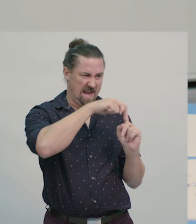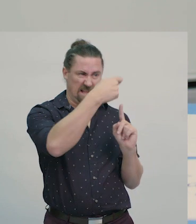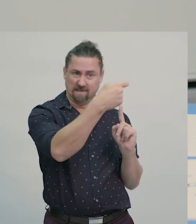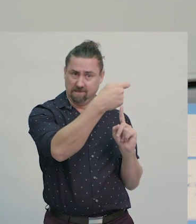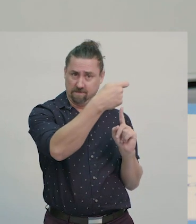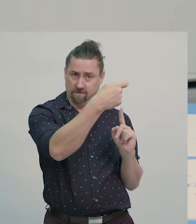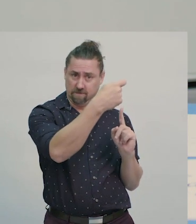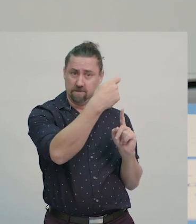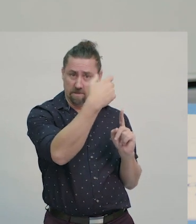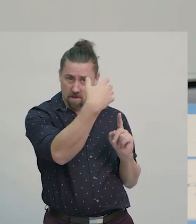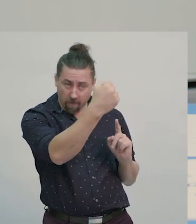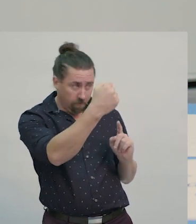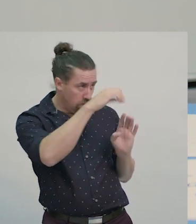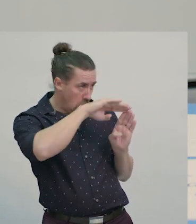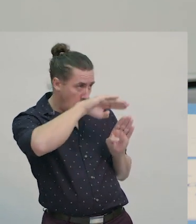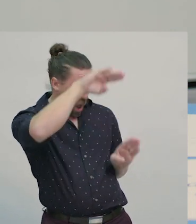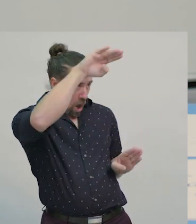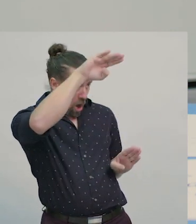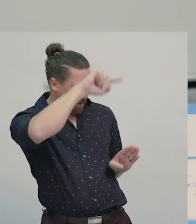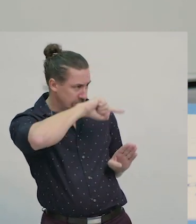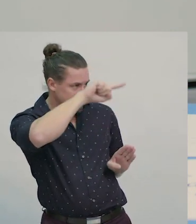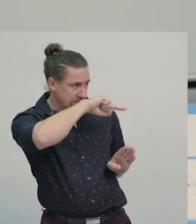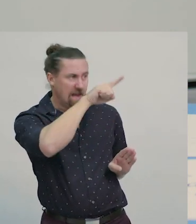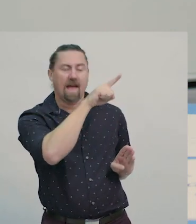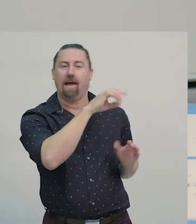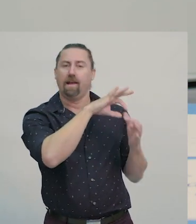There's a special term we use to describe these kind of angles.